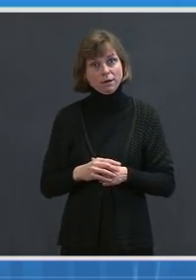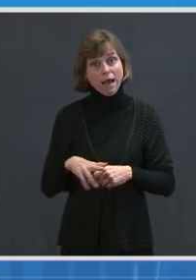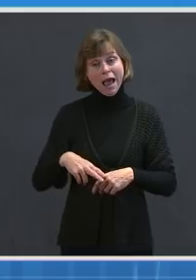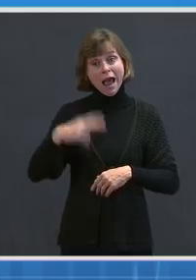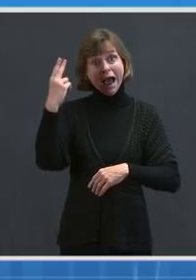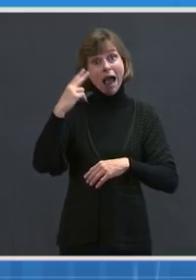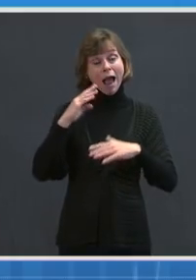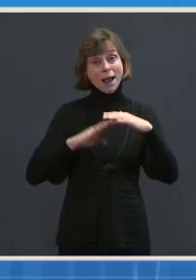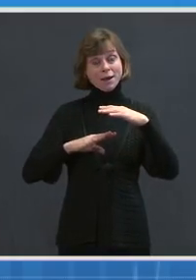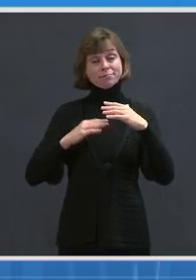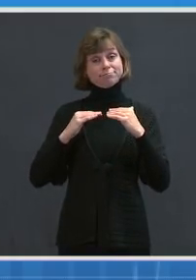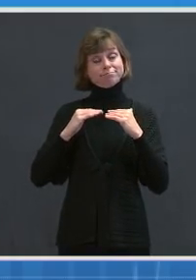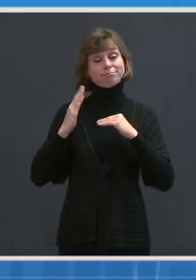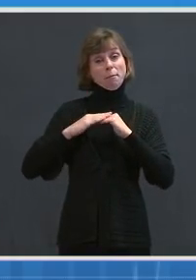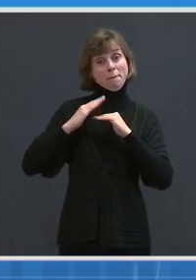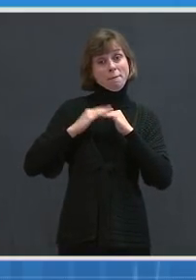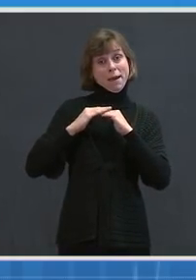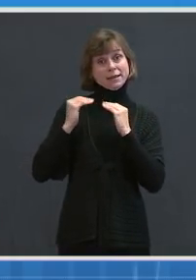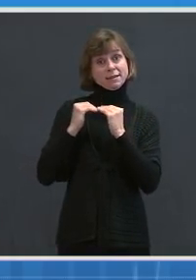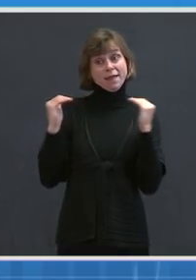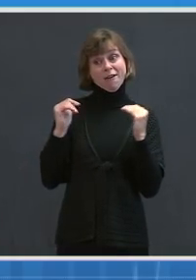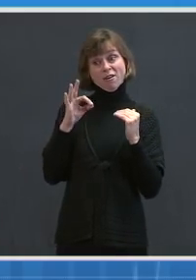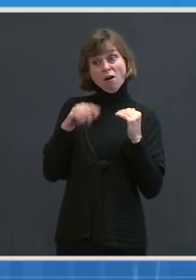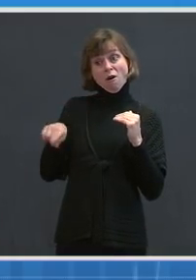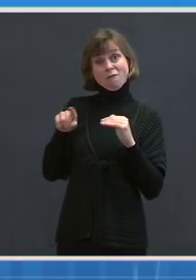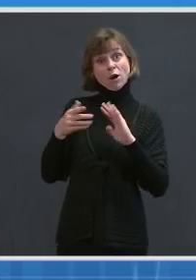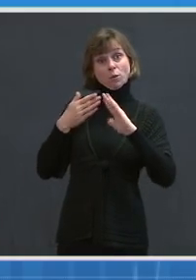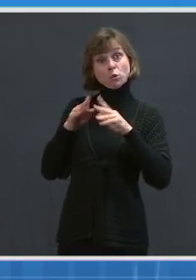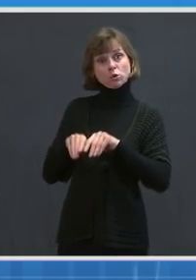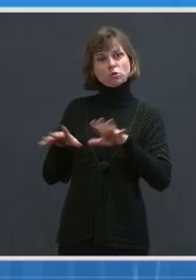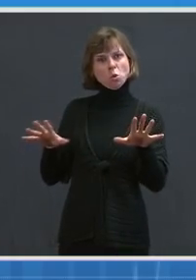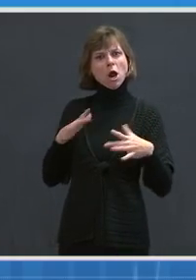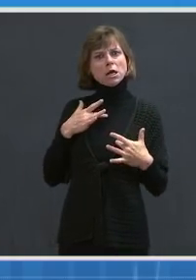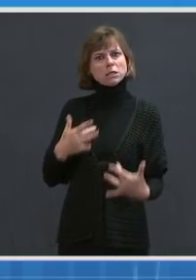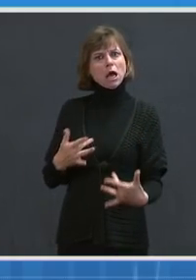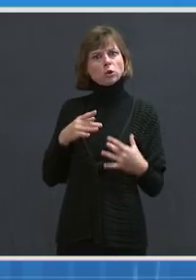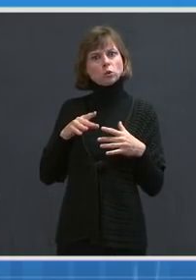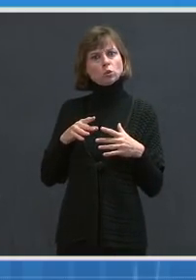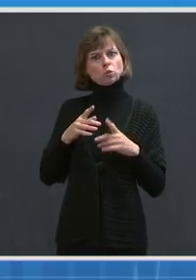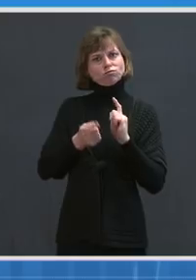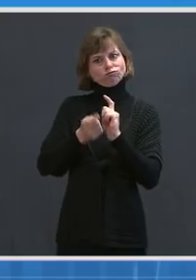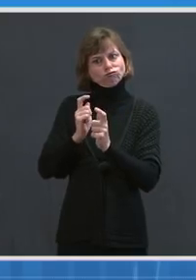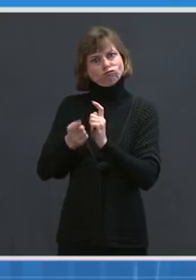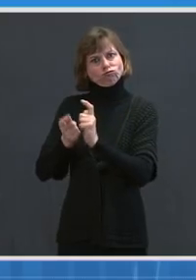spread of virus favors mutations and the evolution of variants.